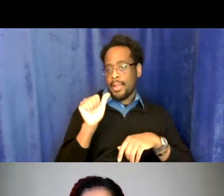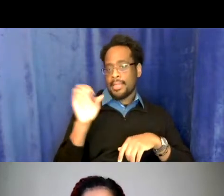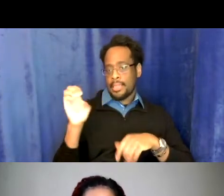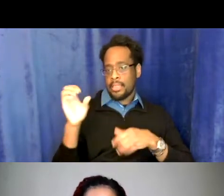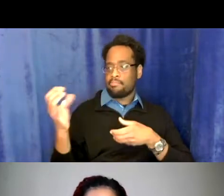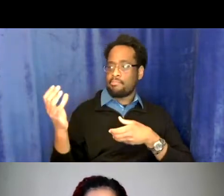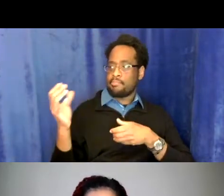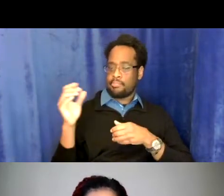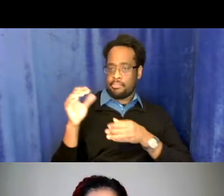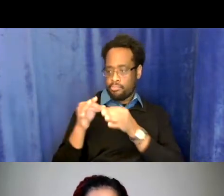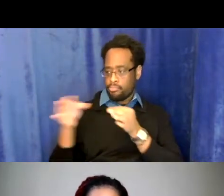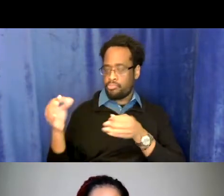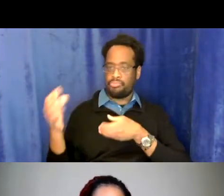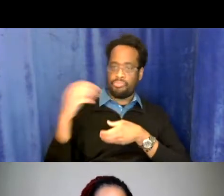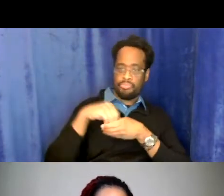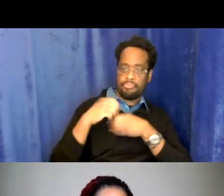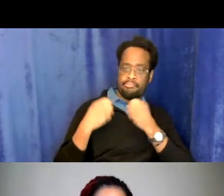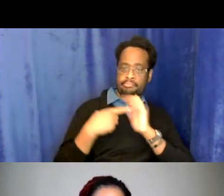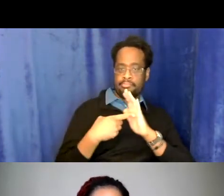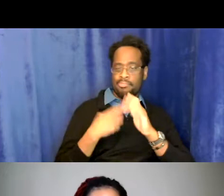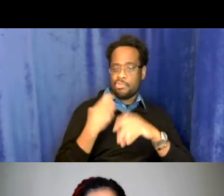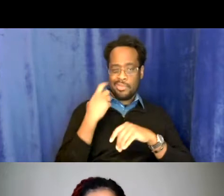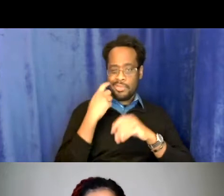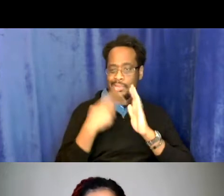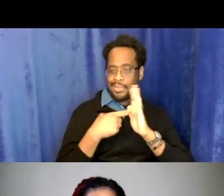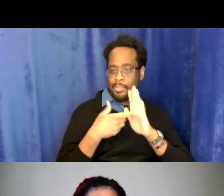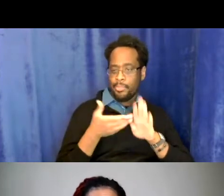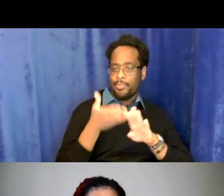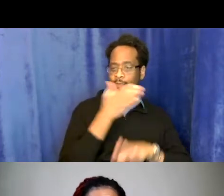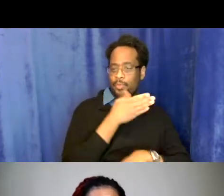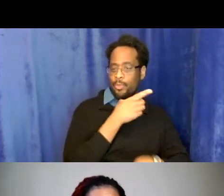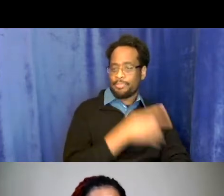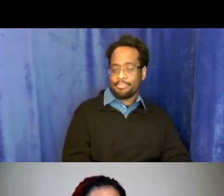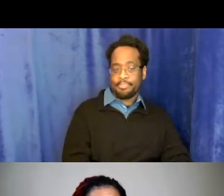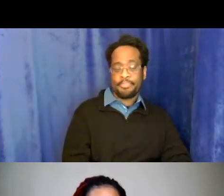of a straight face for them and of course if you're using sign African-American English